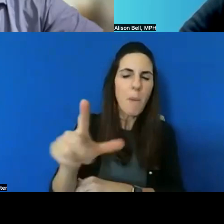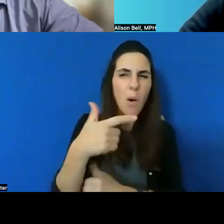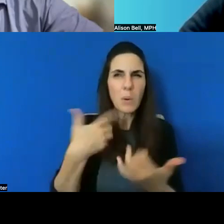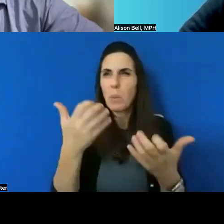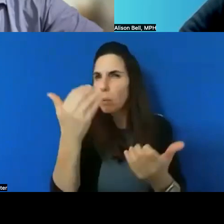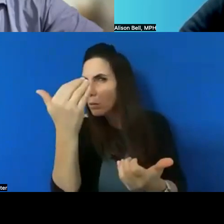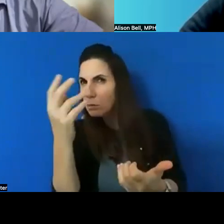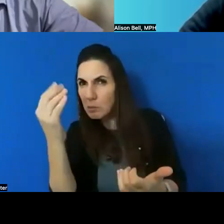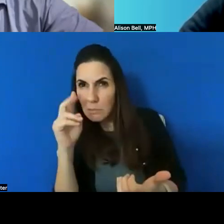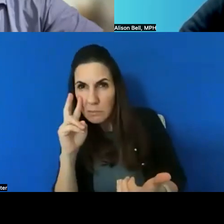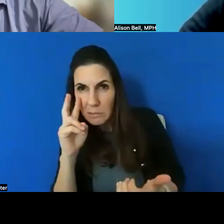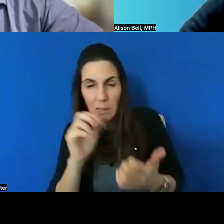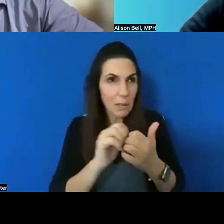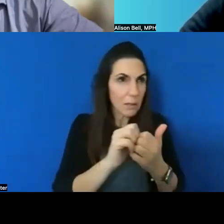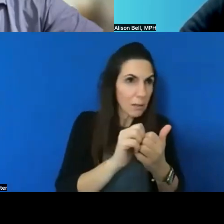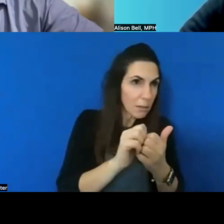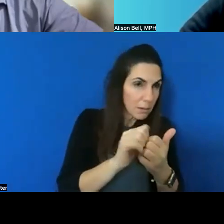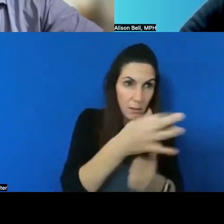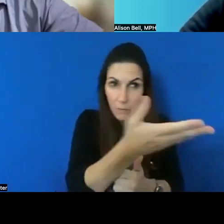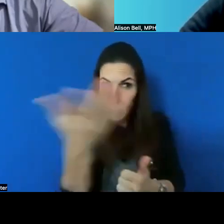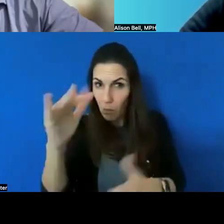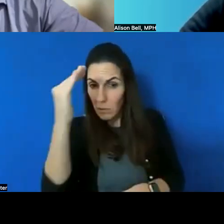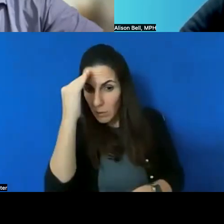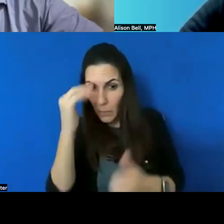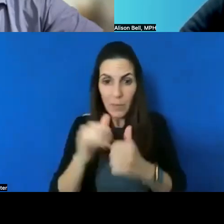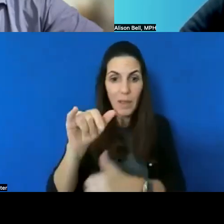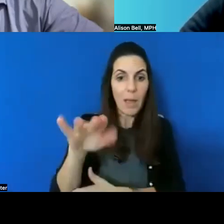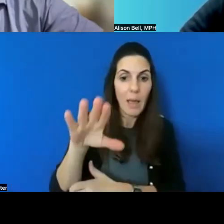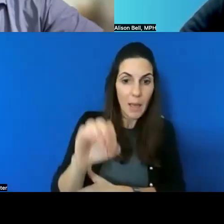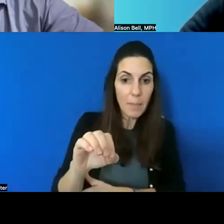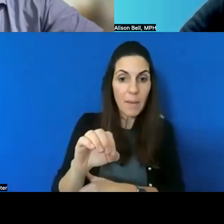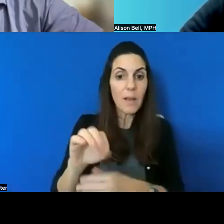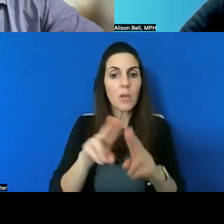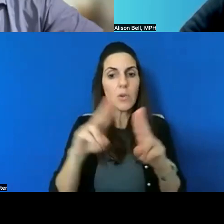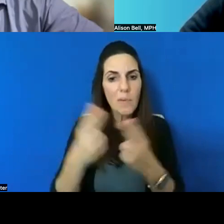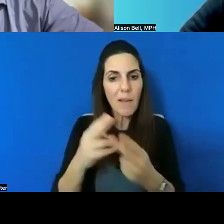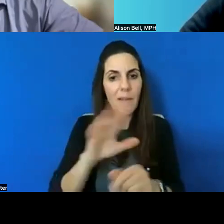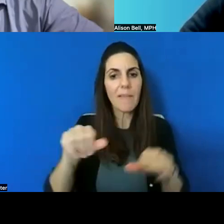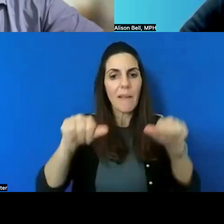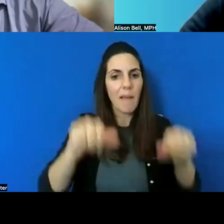familiar you are with able United enable accounts so right now I'm go ahead and ask to put this poll